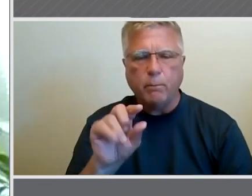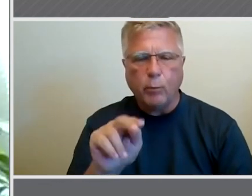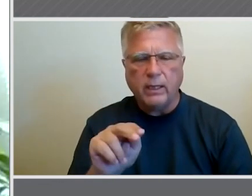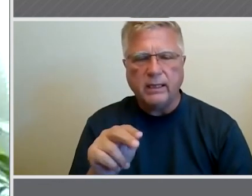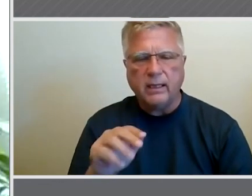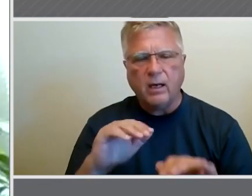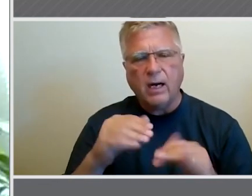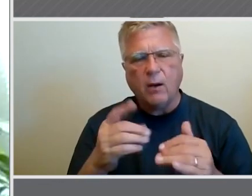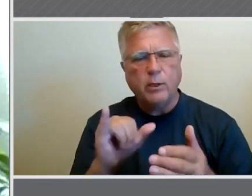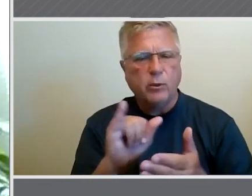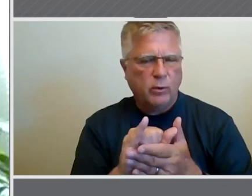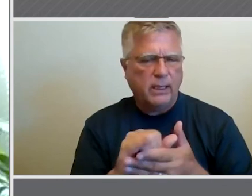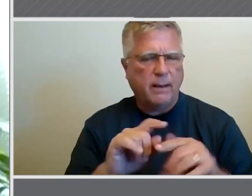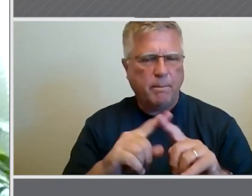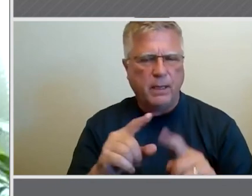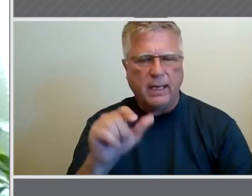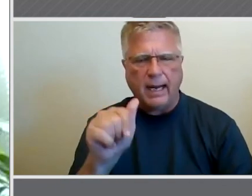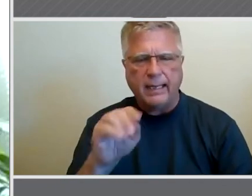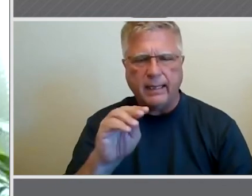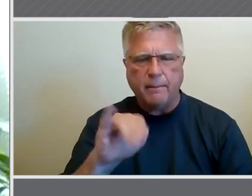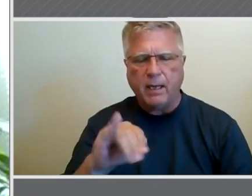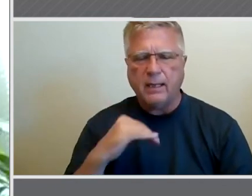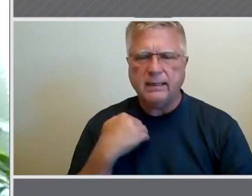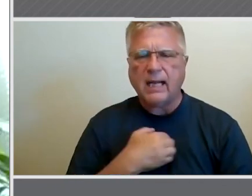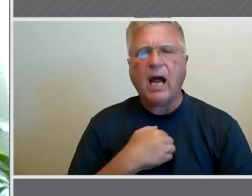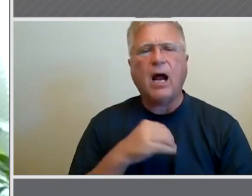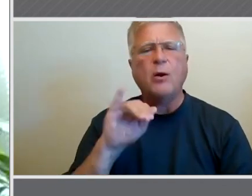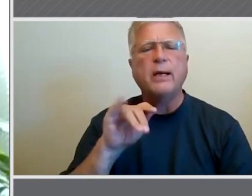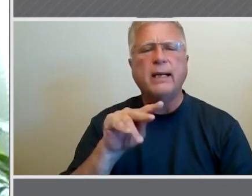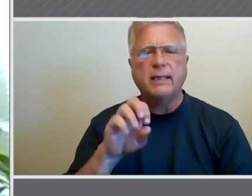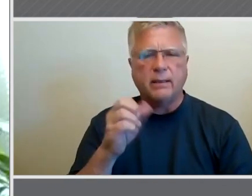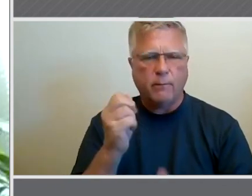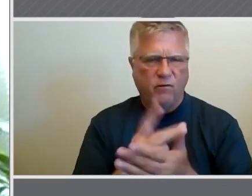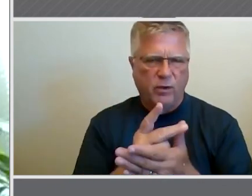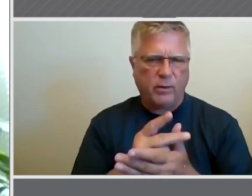but ami is kind of our income verification standards that are given to us by HUD.